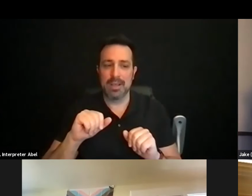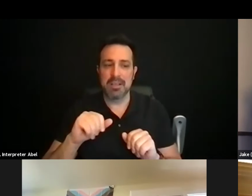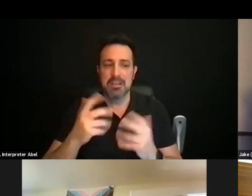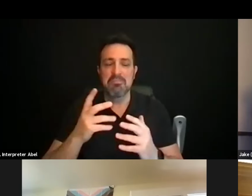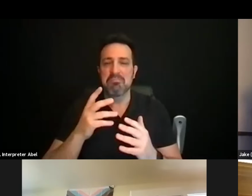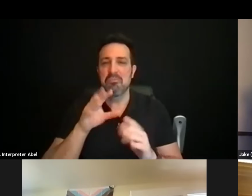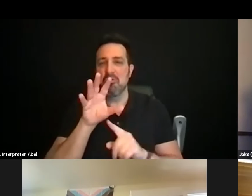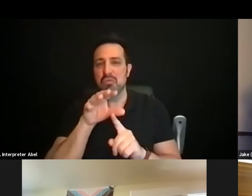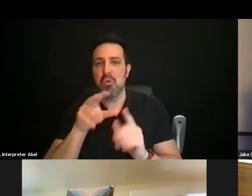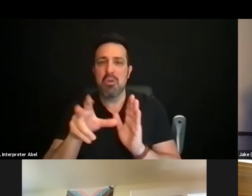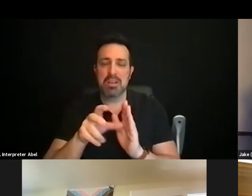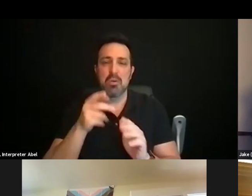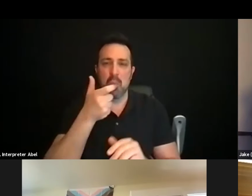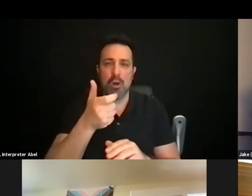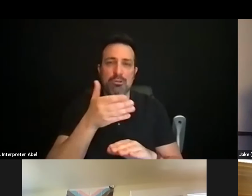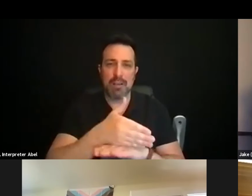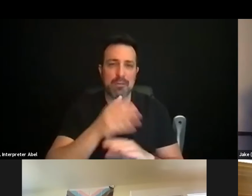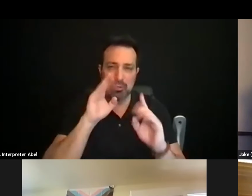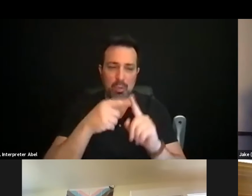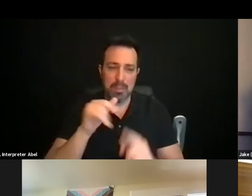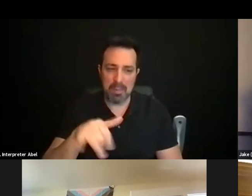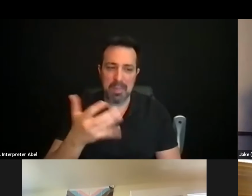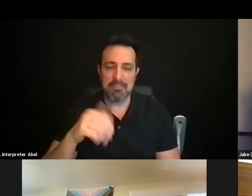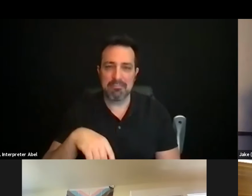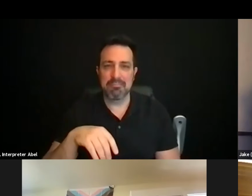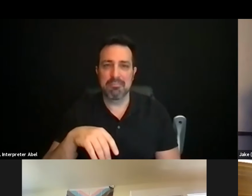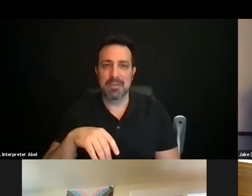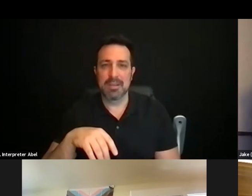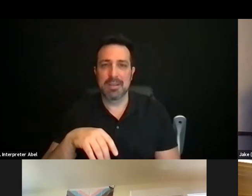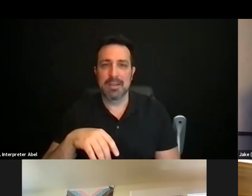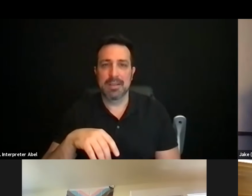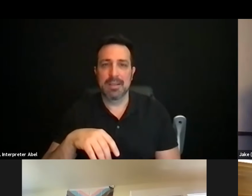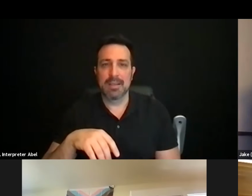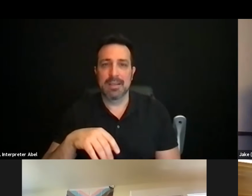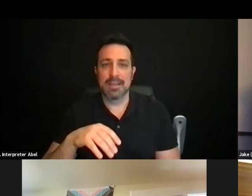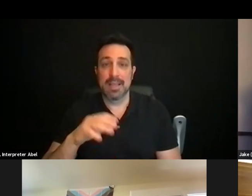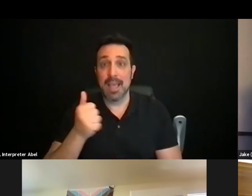legislative meetings that start during this scheduled panel, but don't worry, there will be a